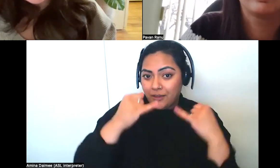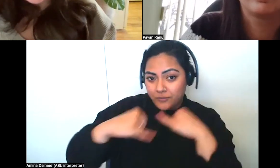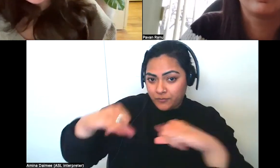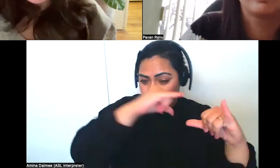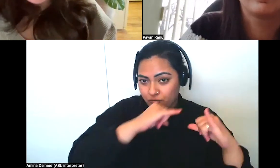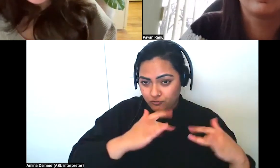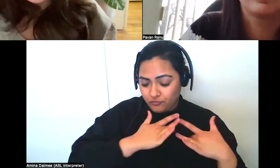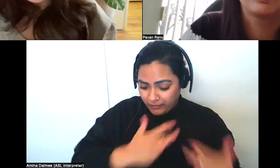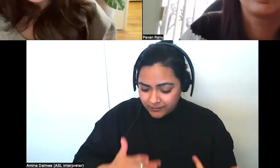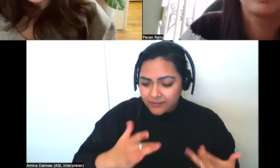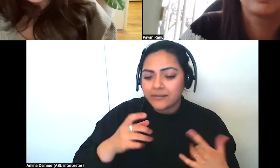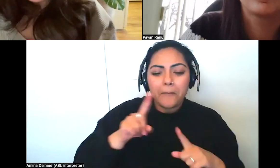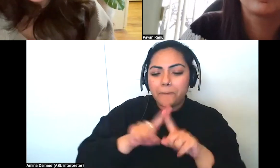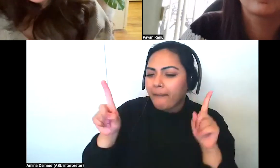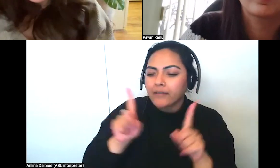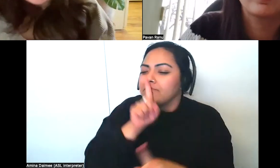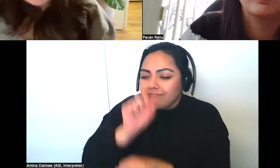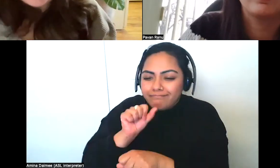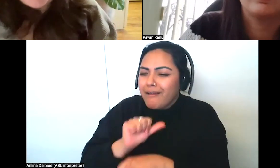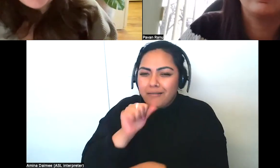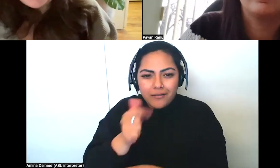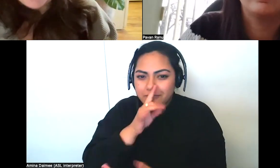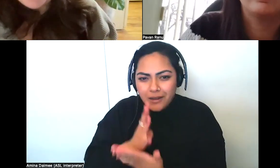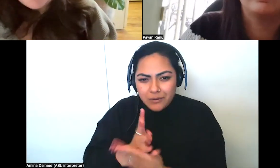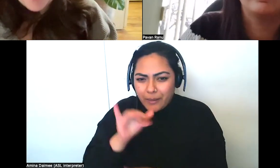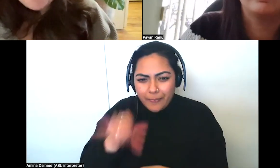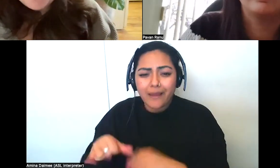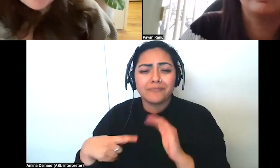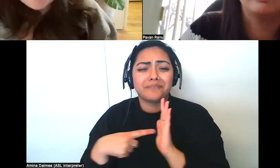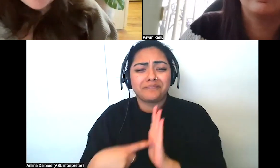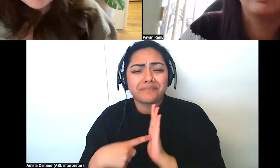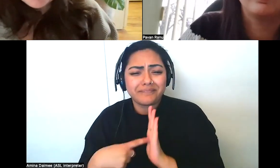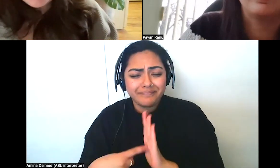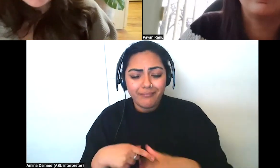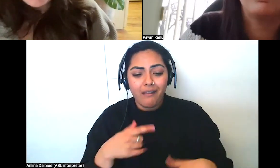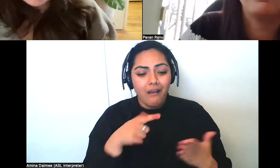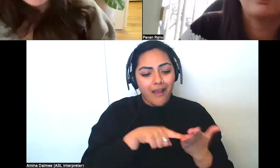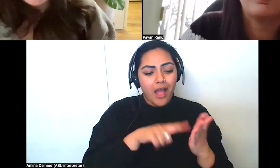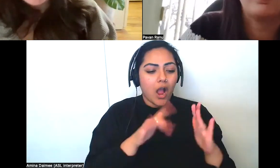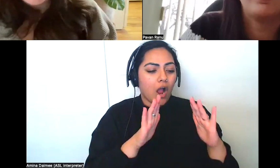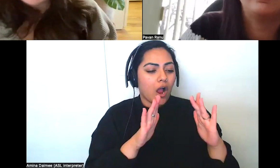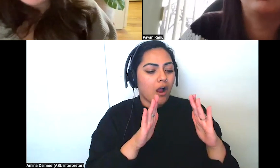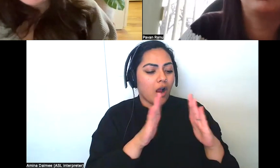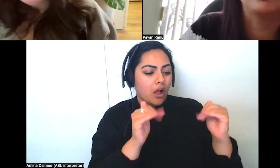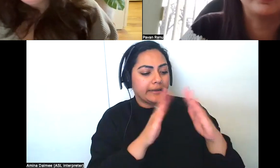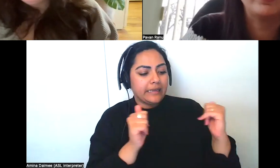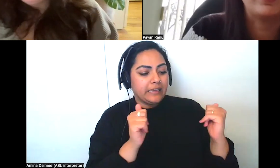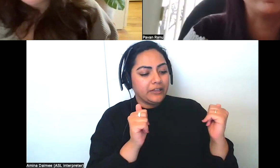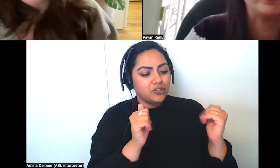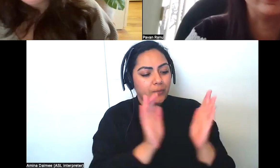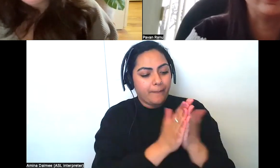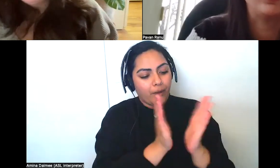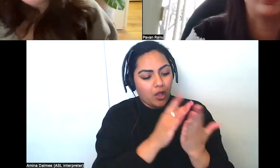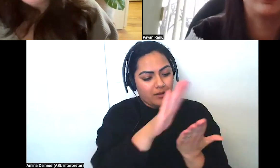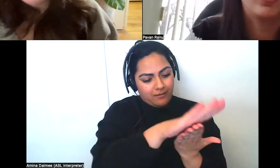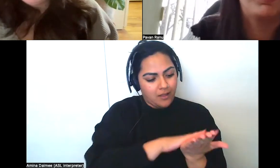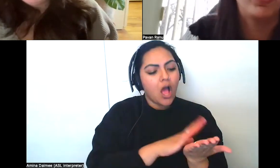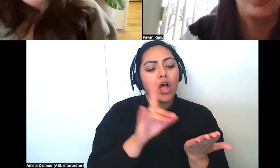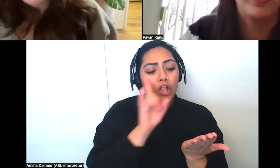journals or Cottagecore-looking romance novels? Pavan: I will say I've seen a certain Goblincore,